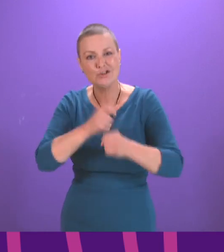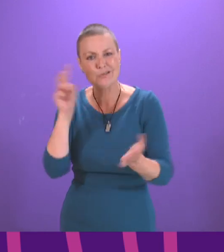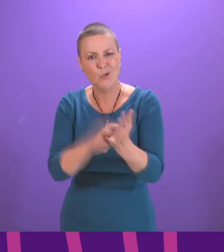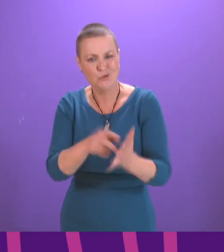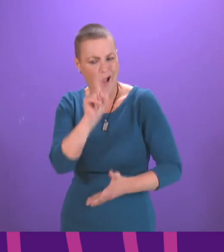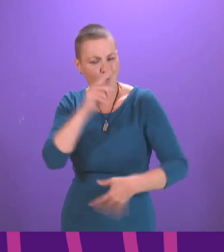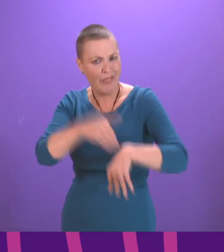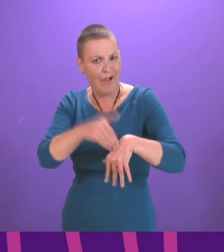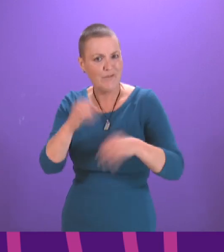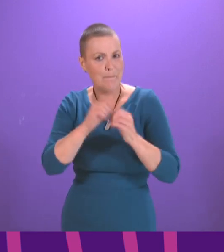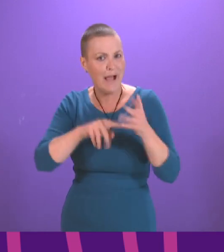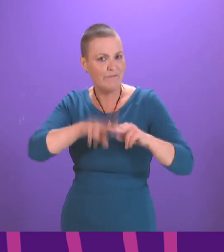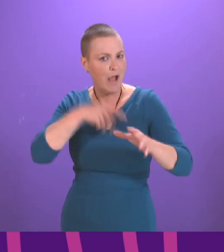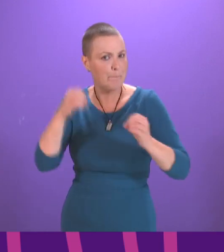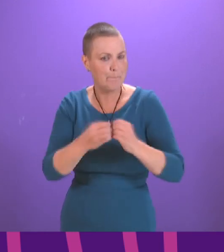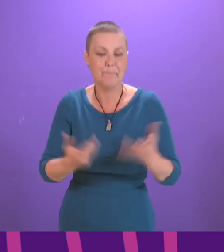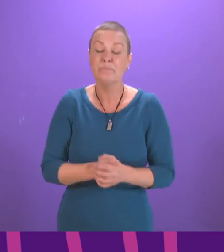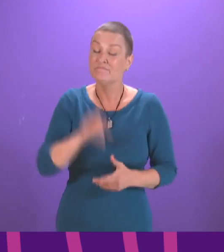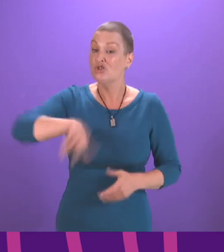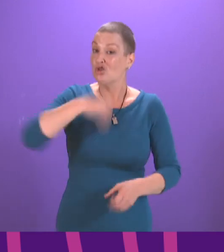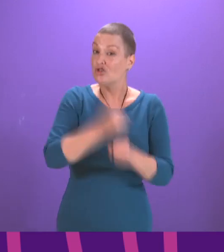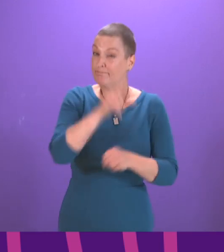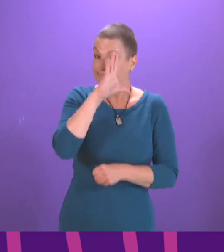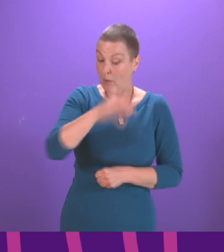The First Minister (Nicola Sturgeon): The Scottish Government is a minority shareholder